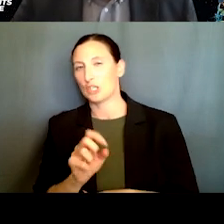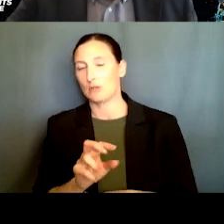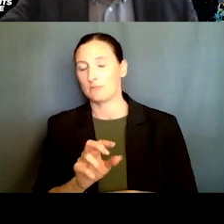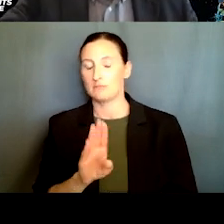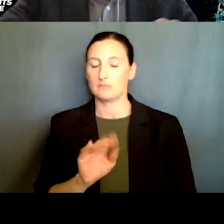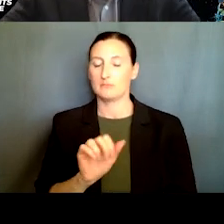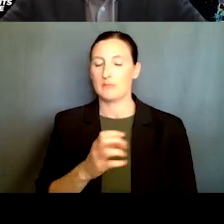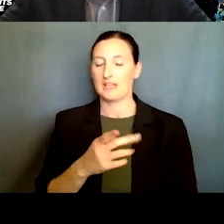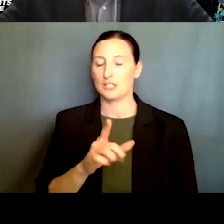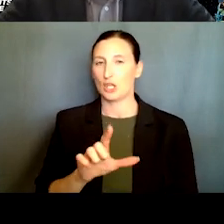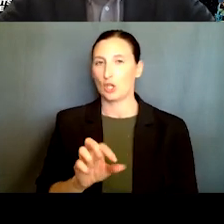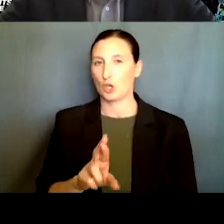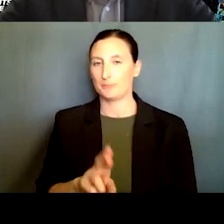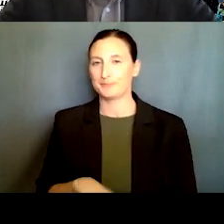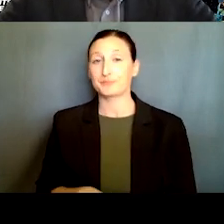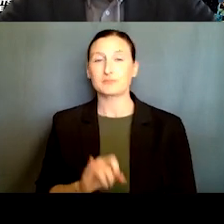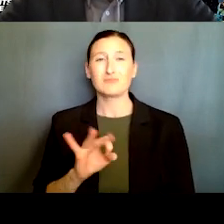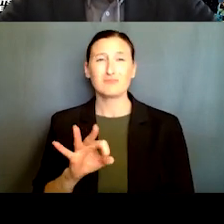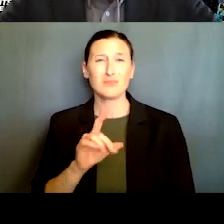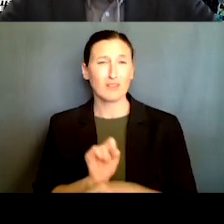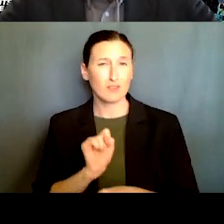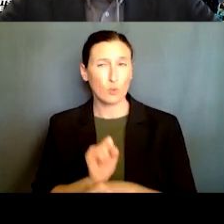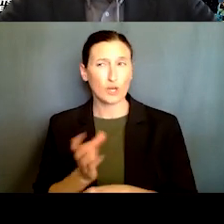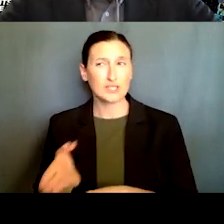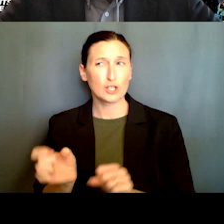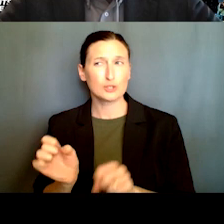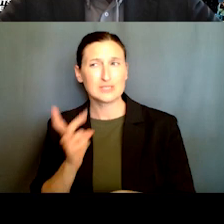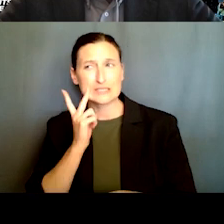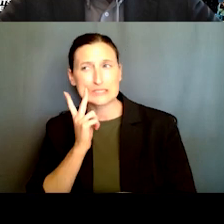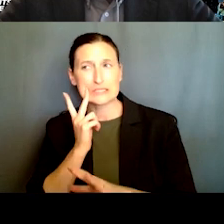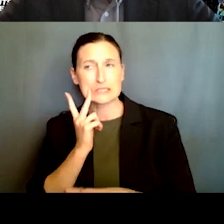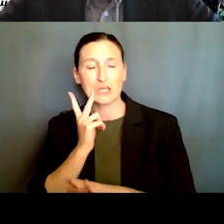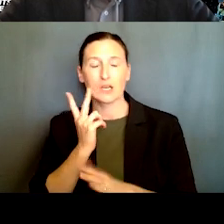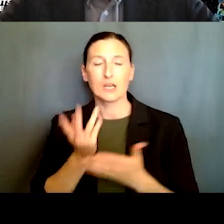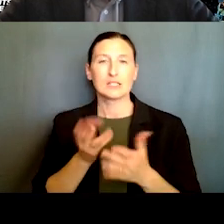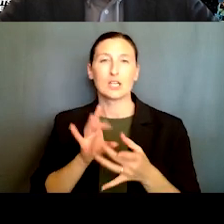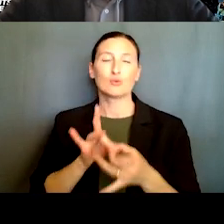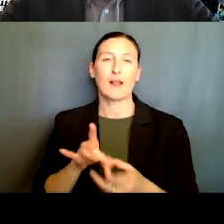if you work at one, you might know, if not, you can look it up. It has to do with the number,